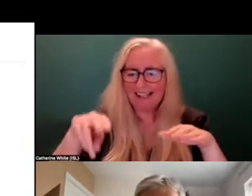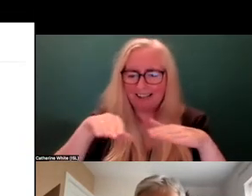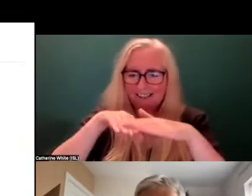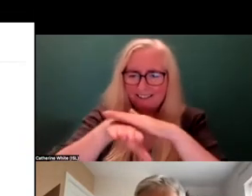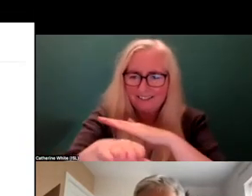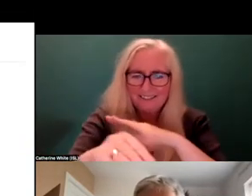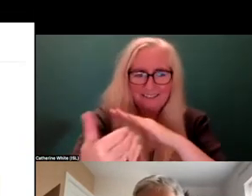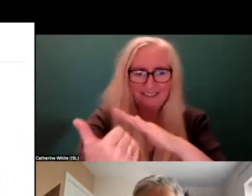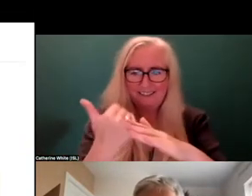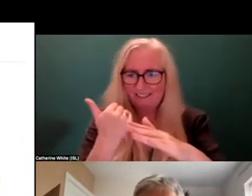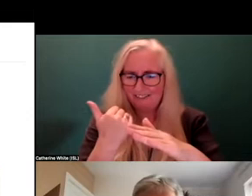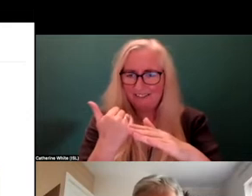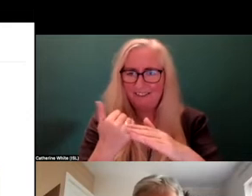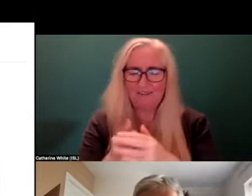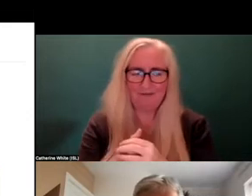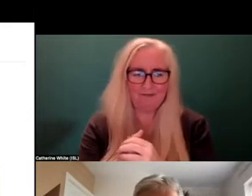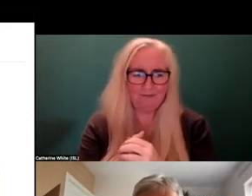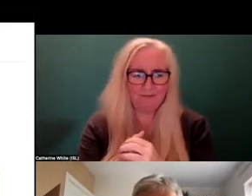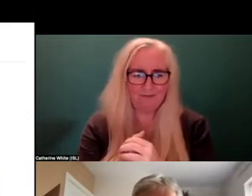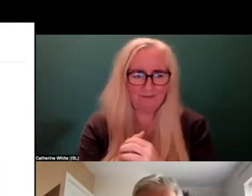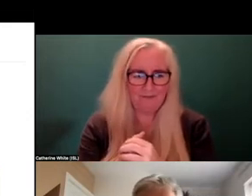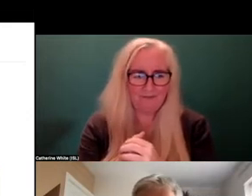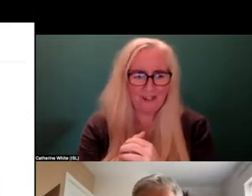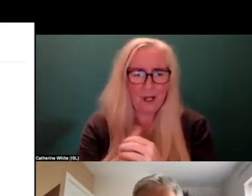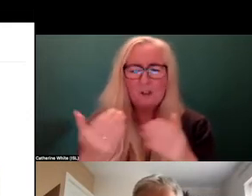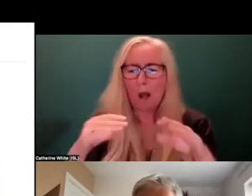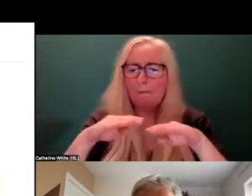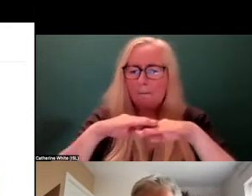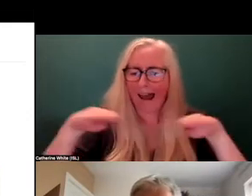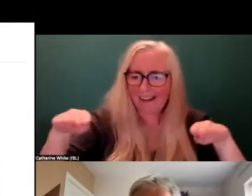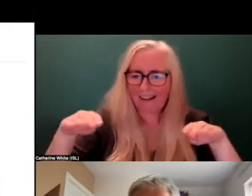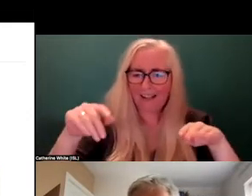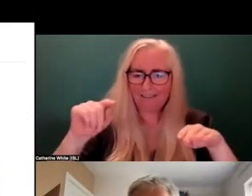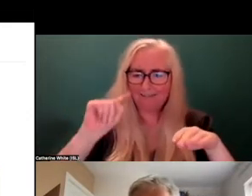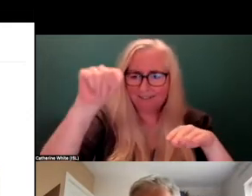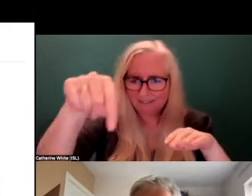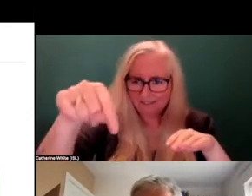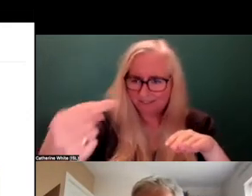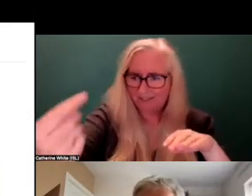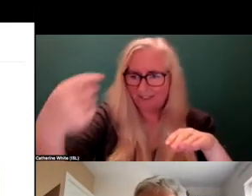able to come in from one side with balconies and galleries on the other side.